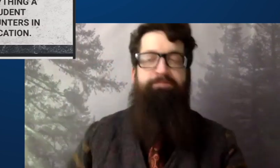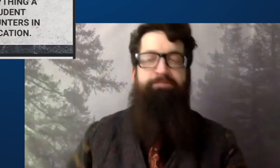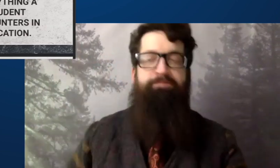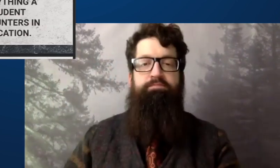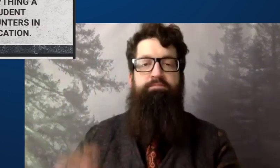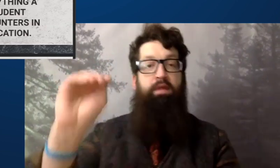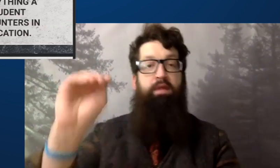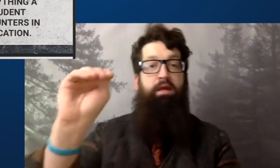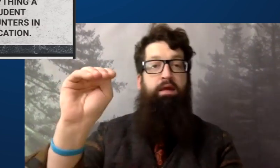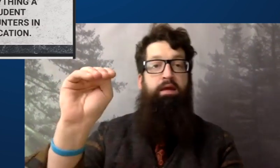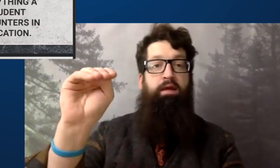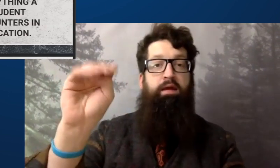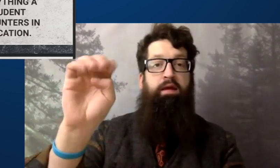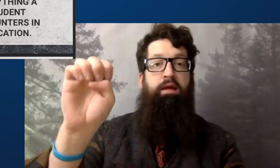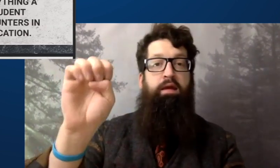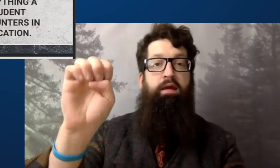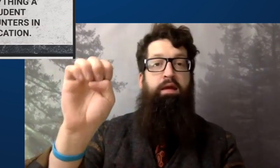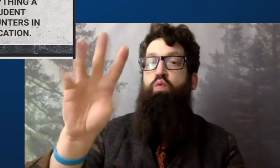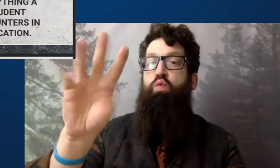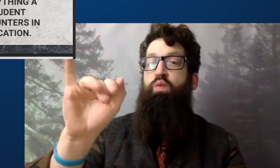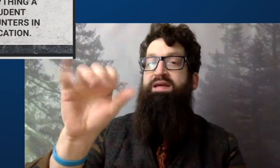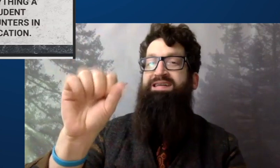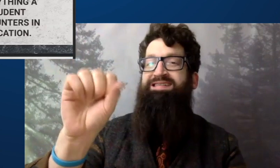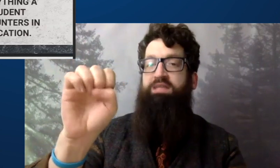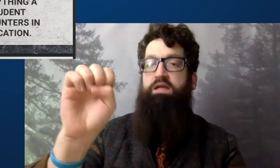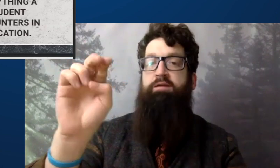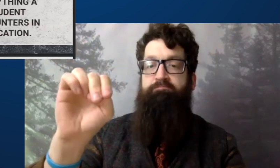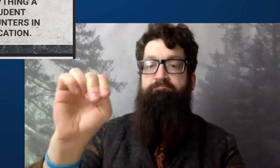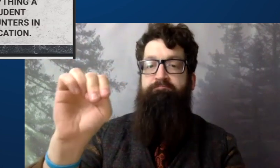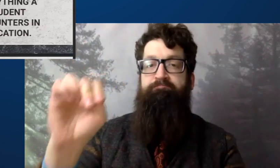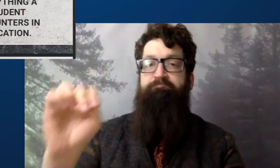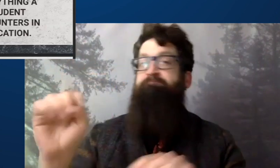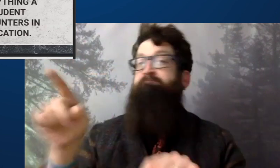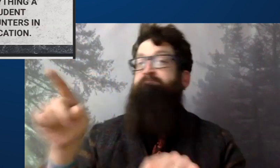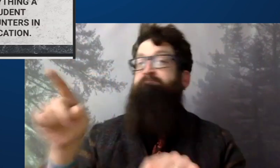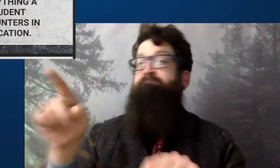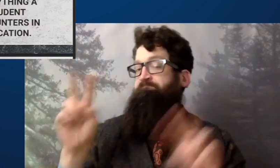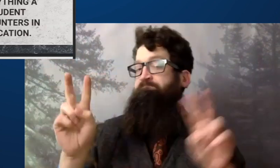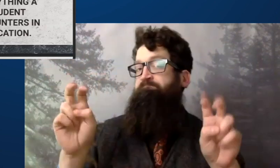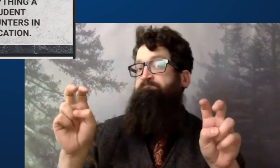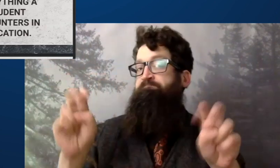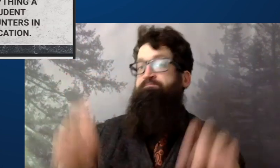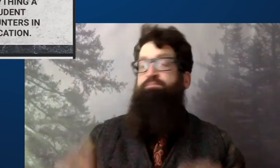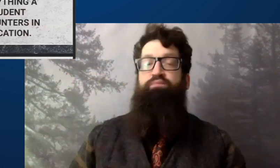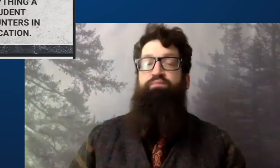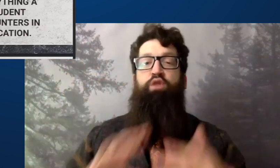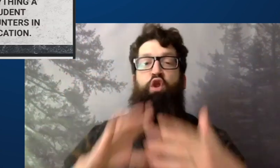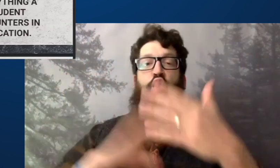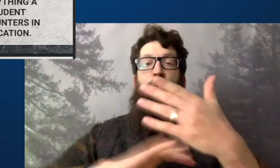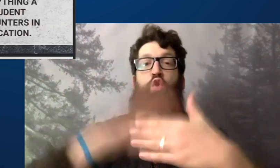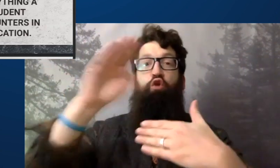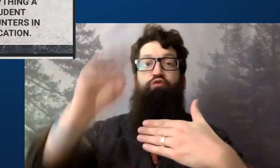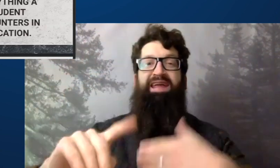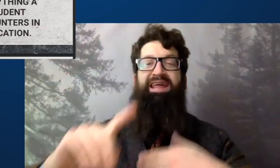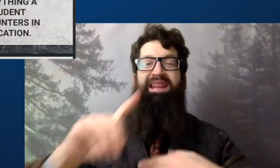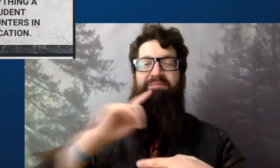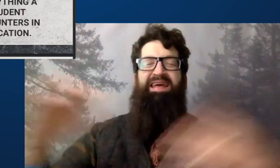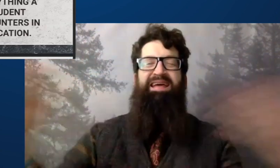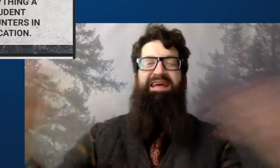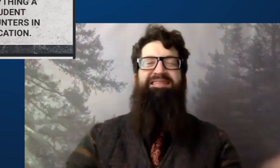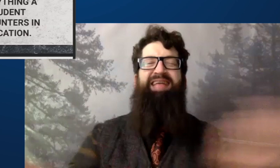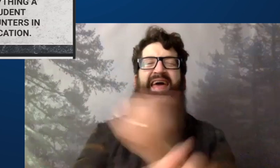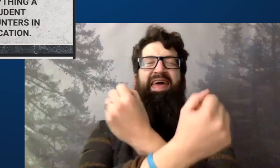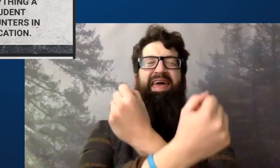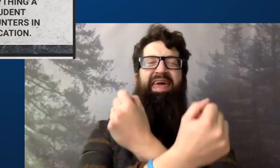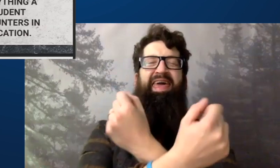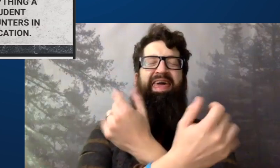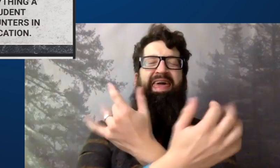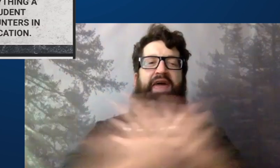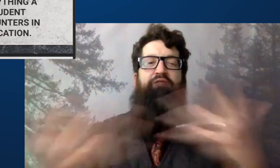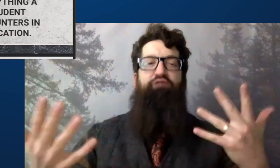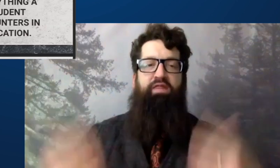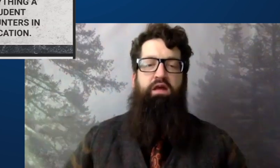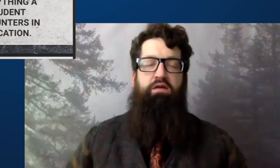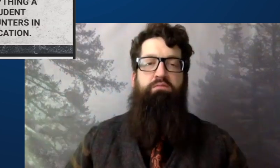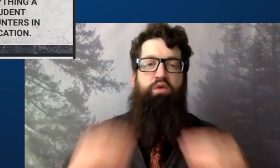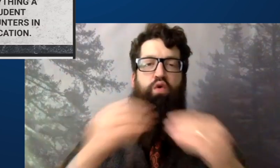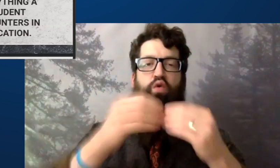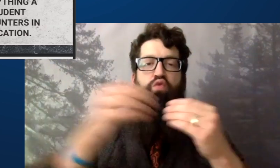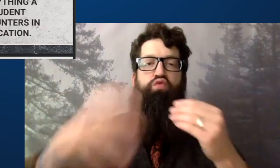100 plus years after Dewey was muisson, muissen stated that curriculum is